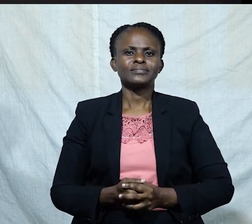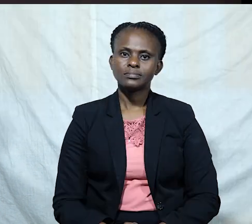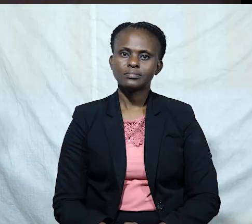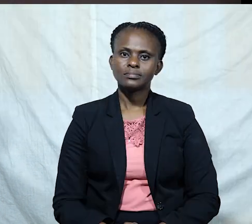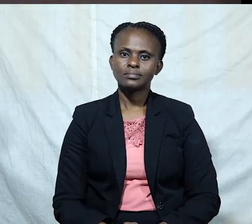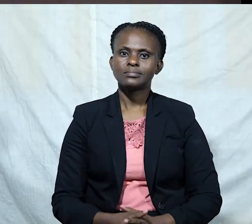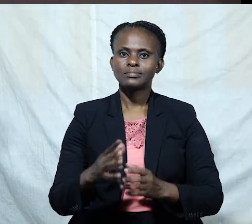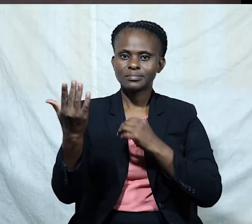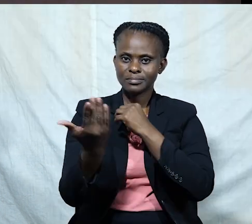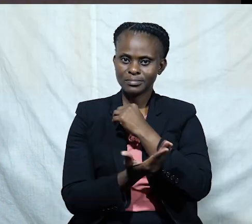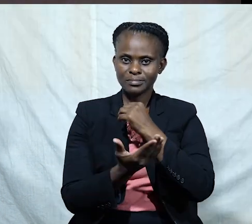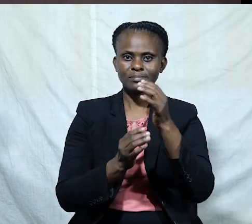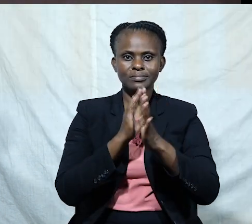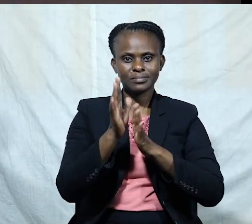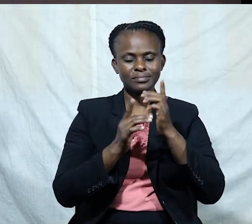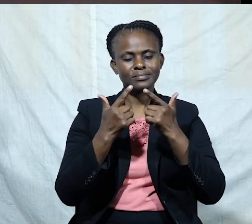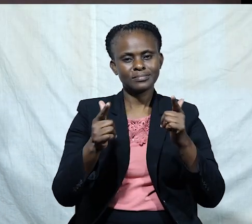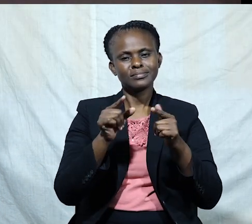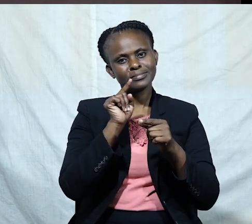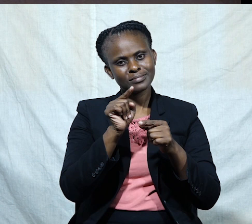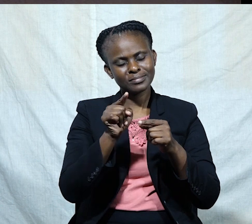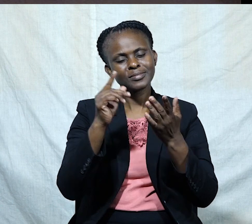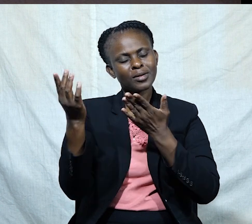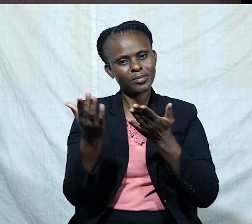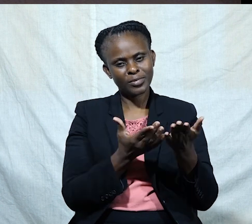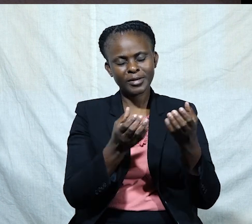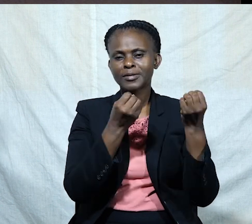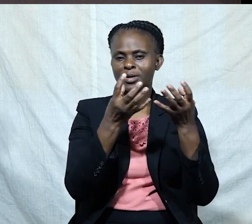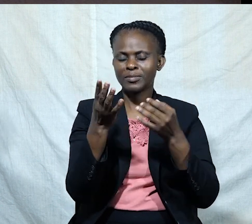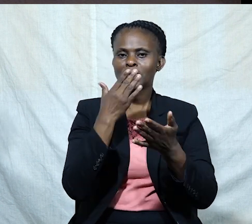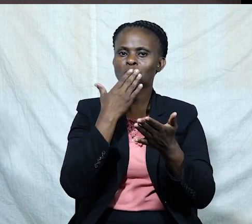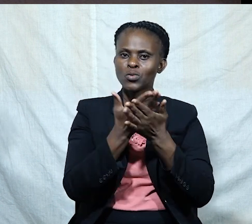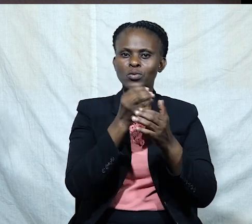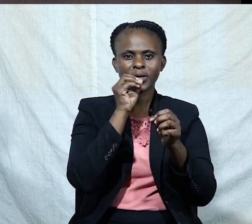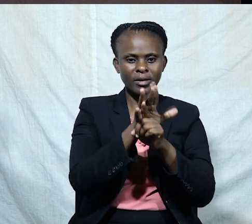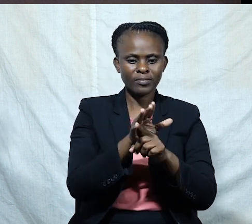The introduction of sign language has brought a number of impacts to us as Parliament TV.